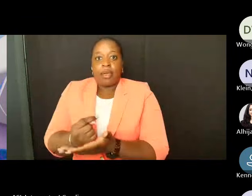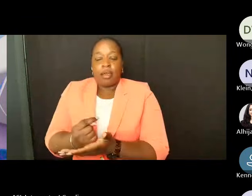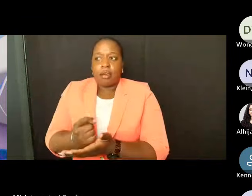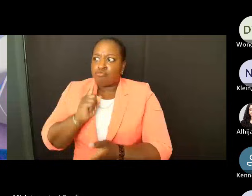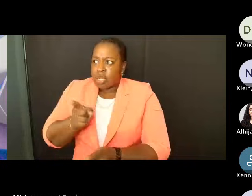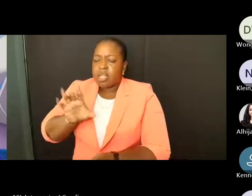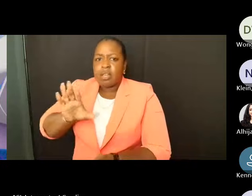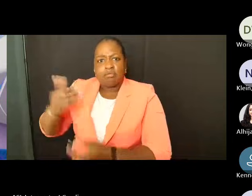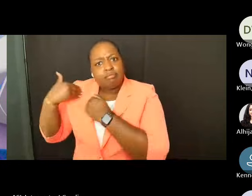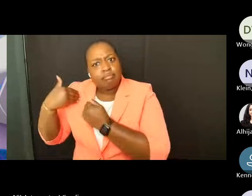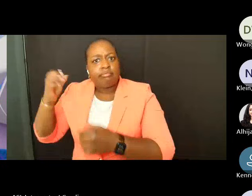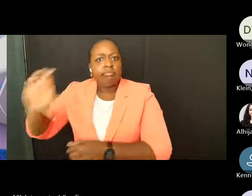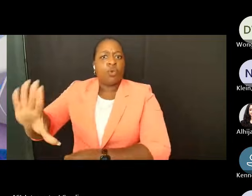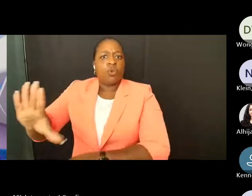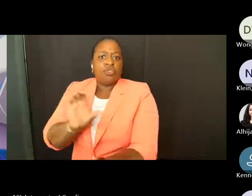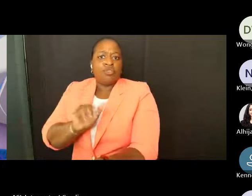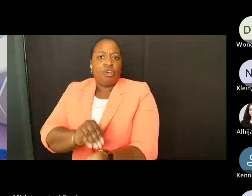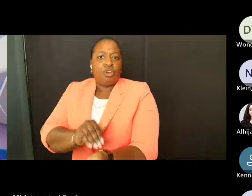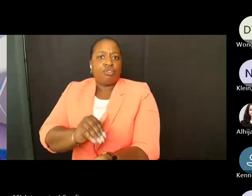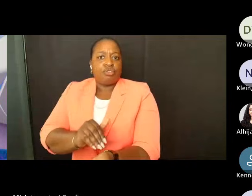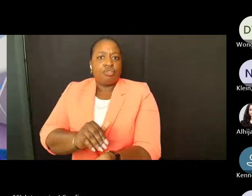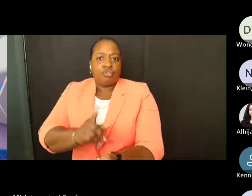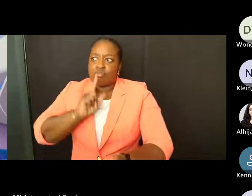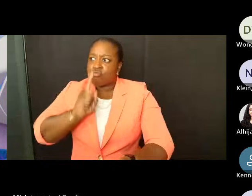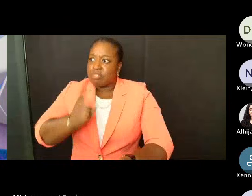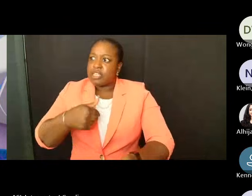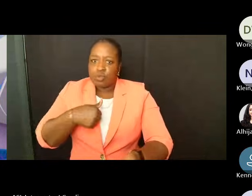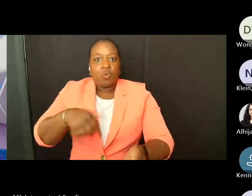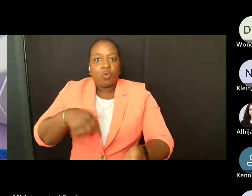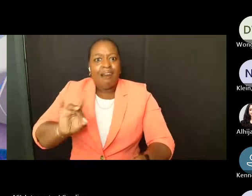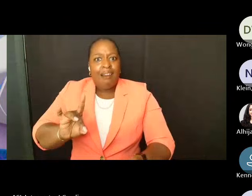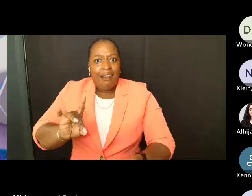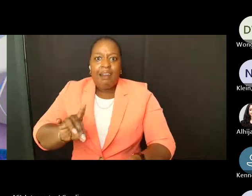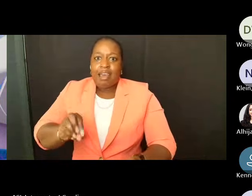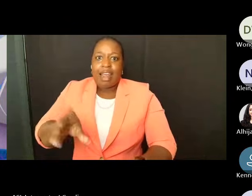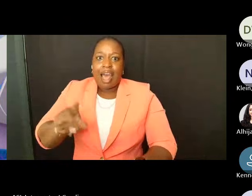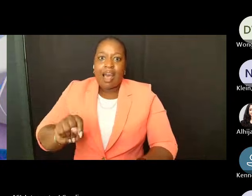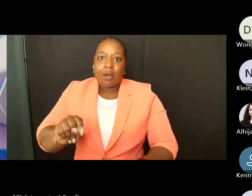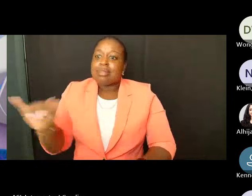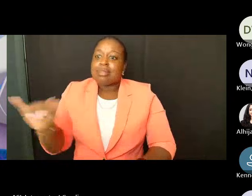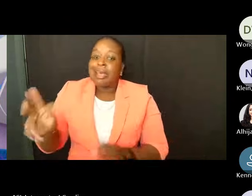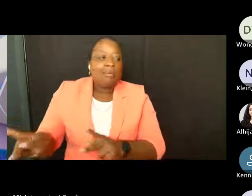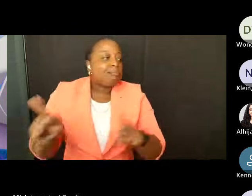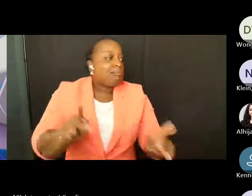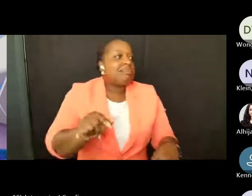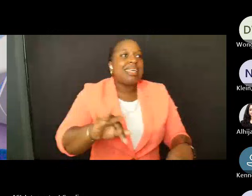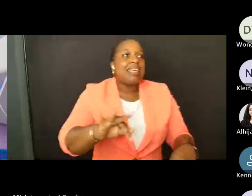does just like they would send somebody you know, send you to an MRI or endocrinologist.